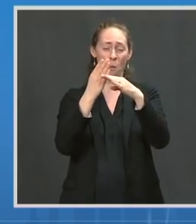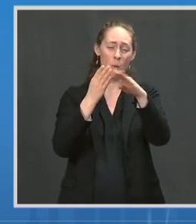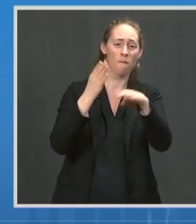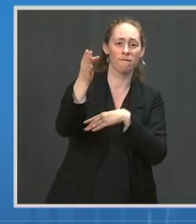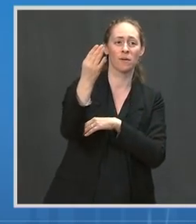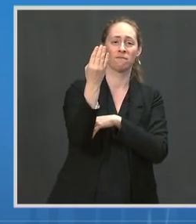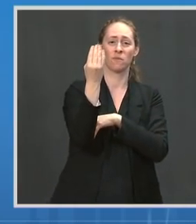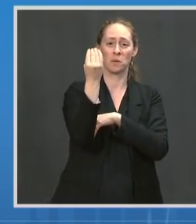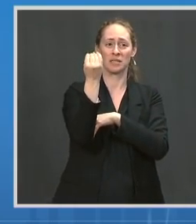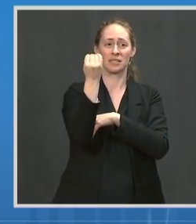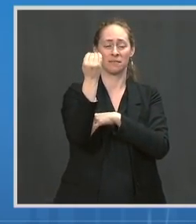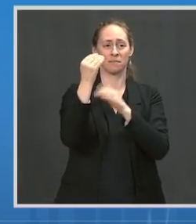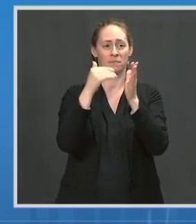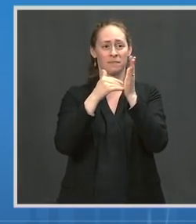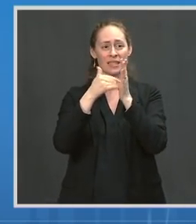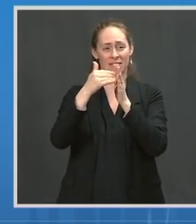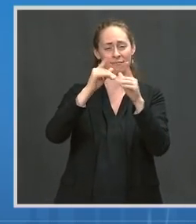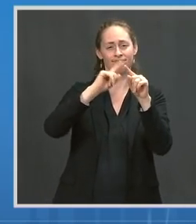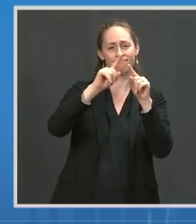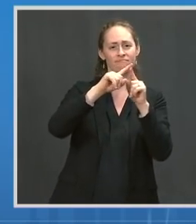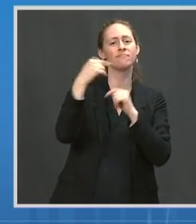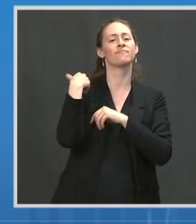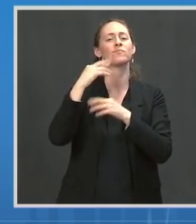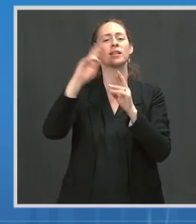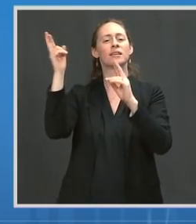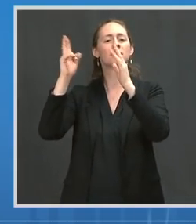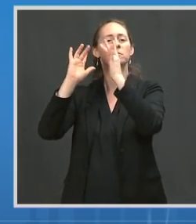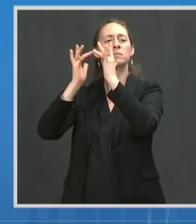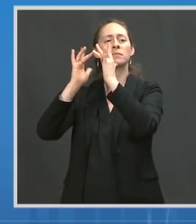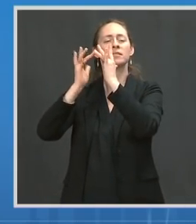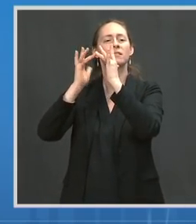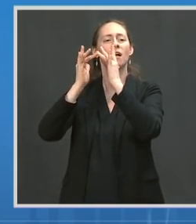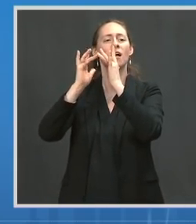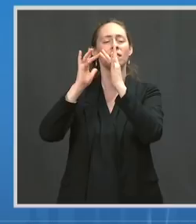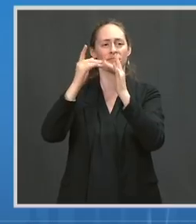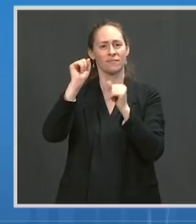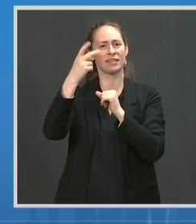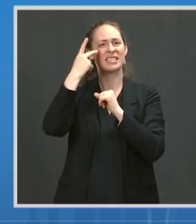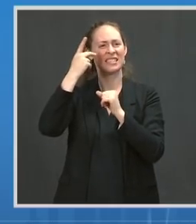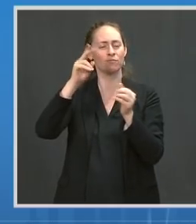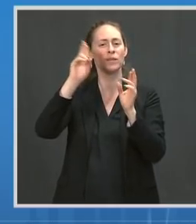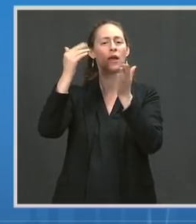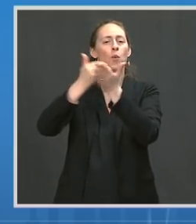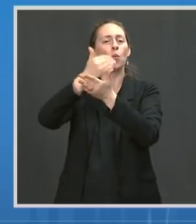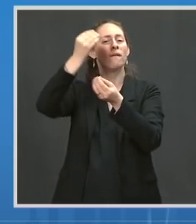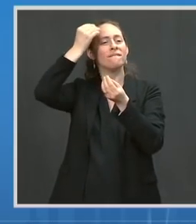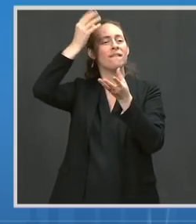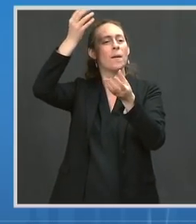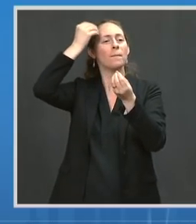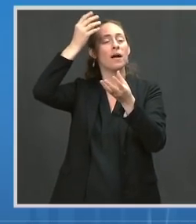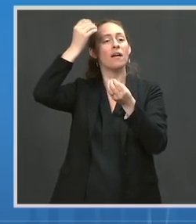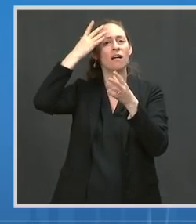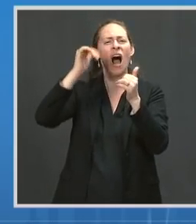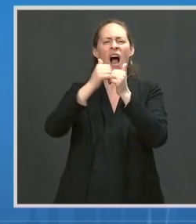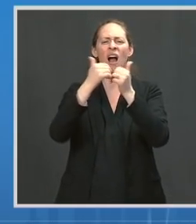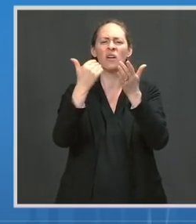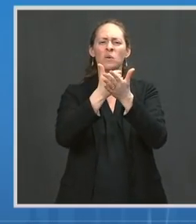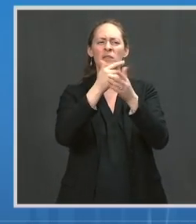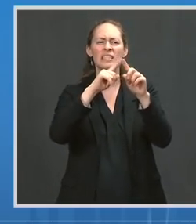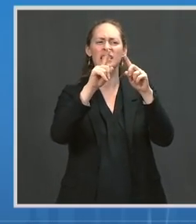and there have been 23 separate updates to the treatment guidelines. Next slide.